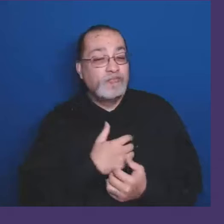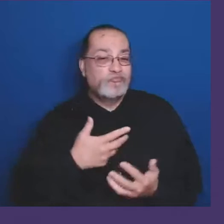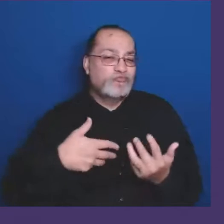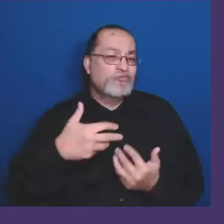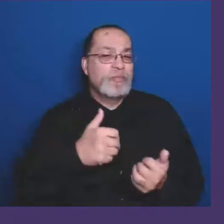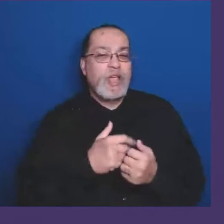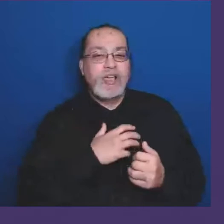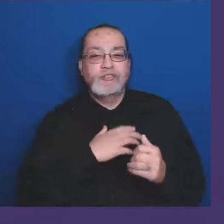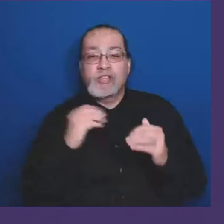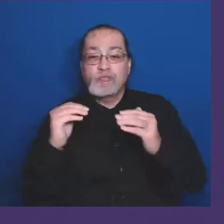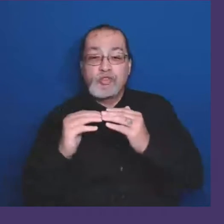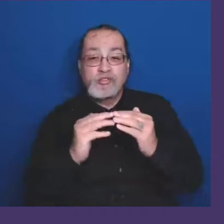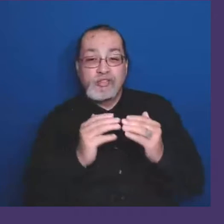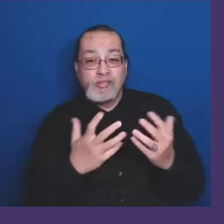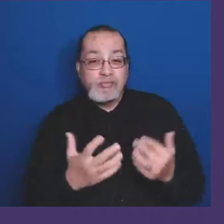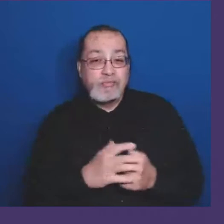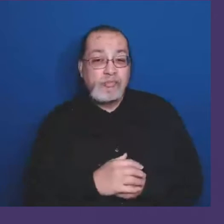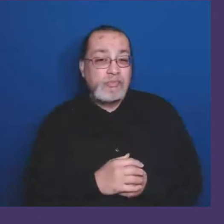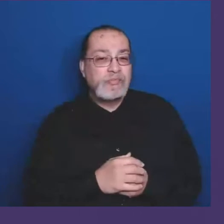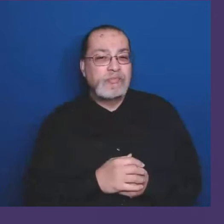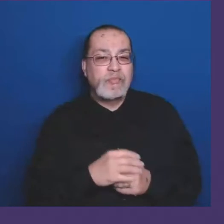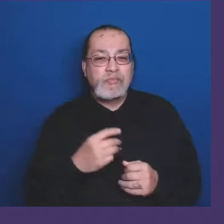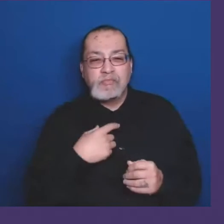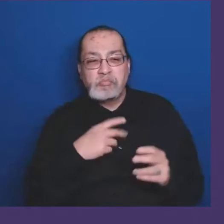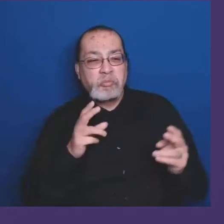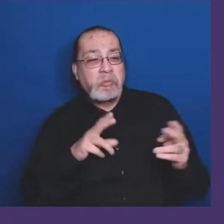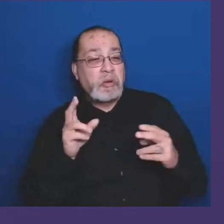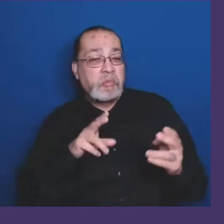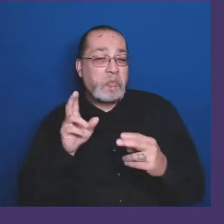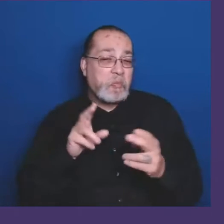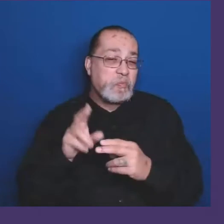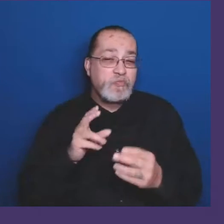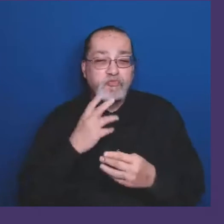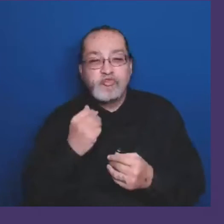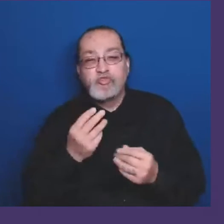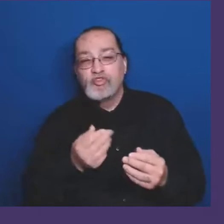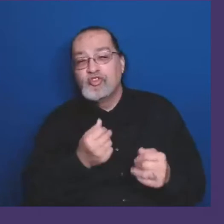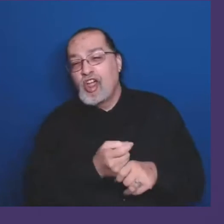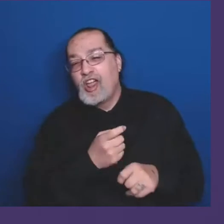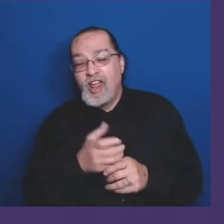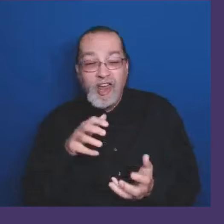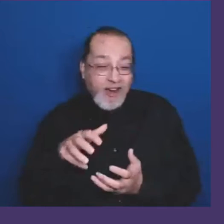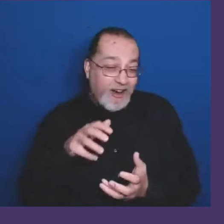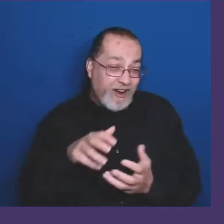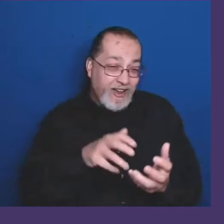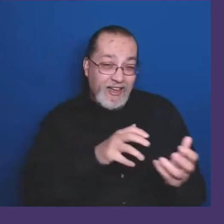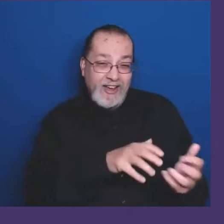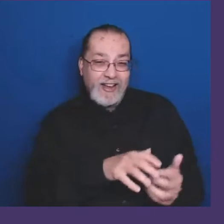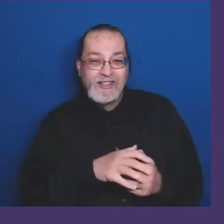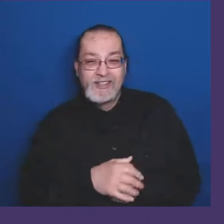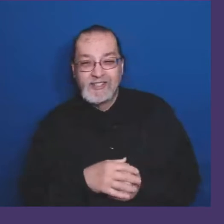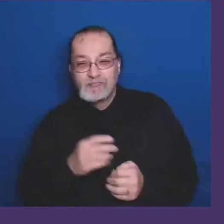sometimes, making them laugh. And jokes. Jenny Lay-Flurrie: You are the jokester? Tanya Harris: Yeah.